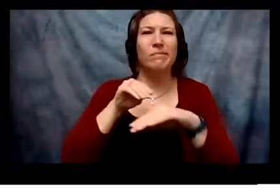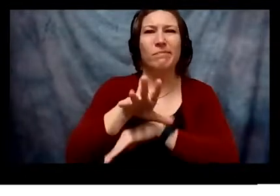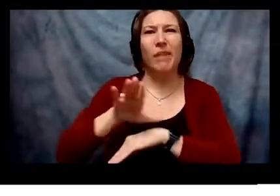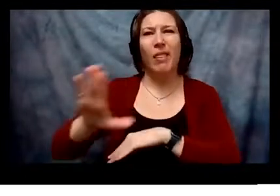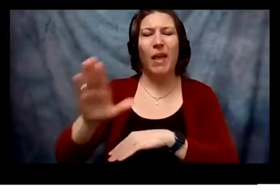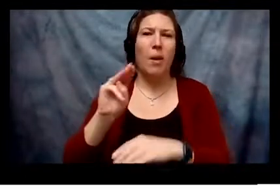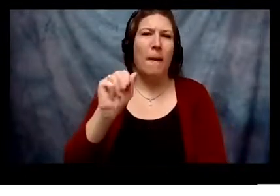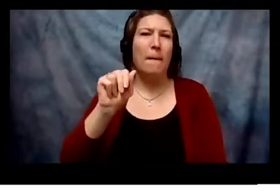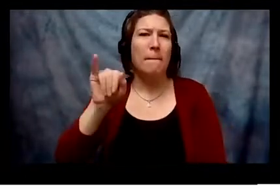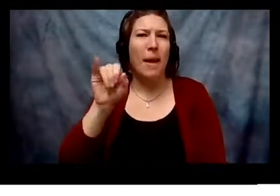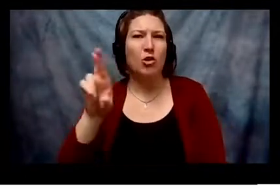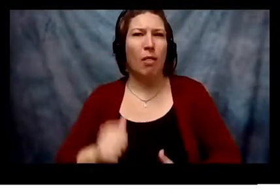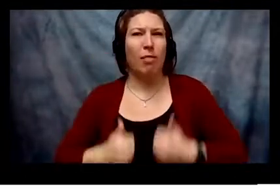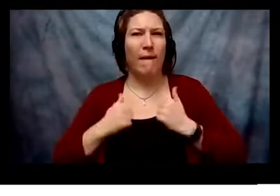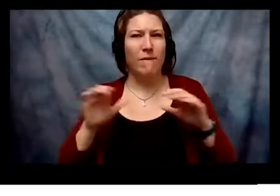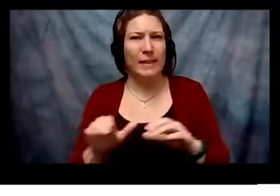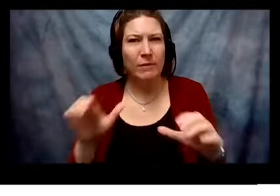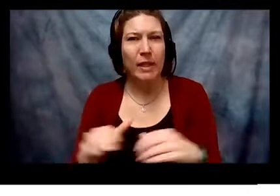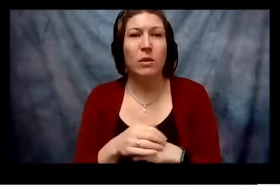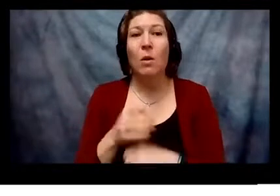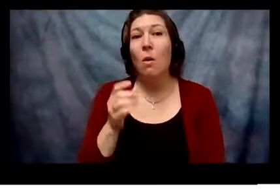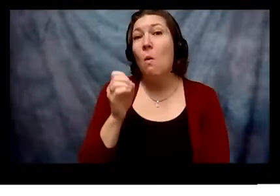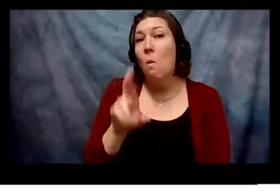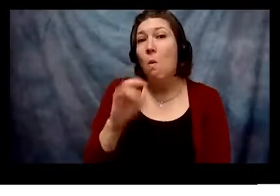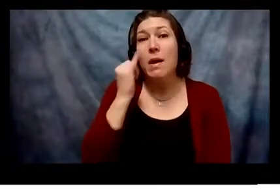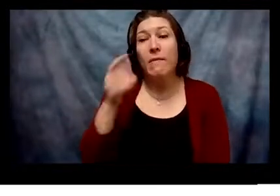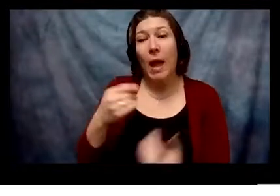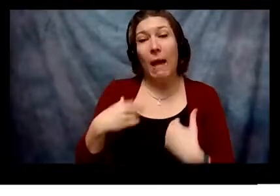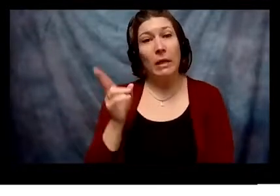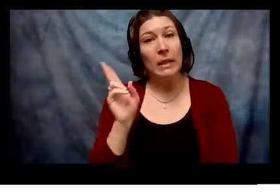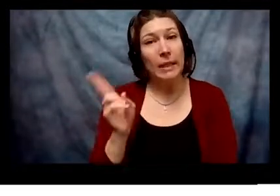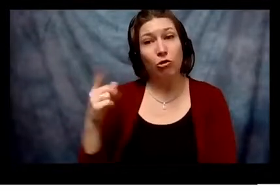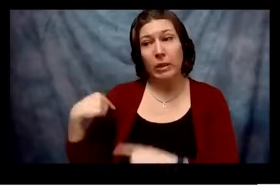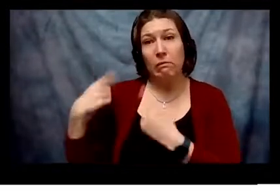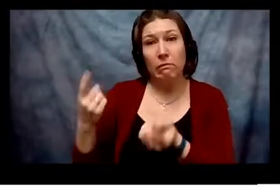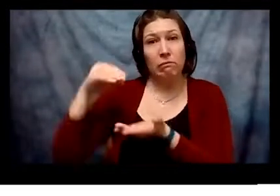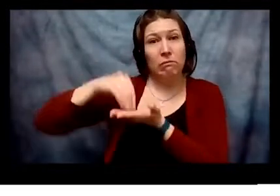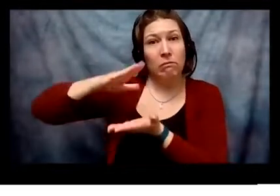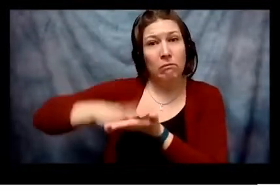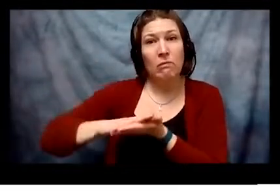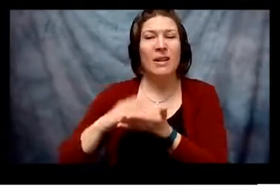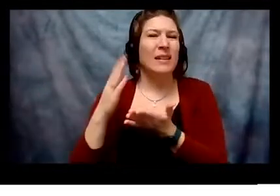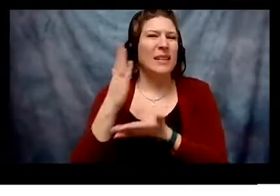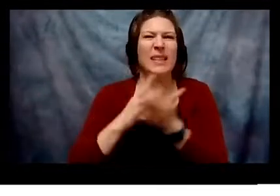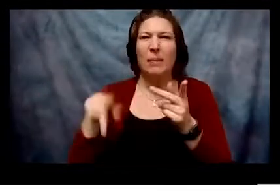has a history or record of an impairment such as cancer in remission,